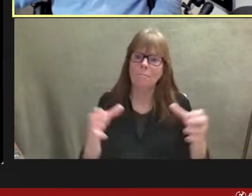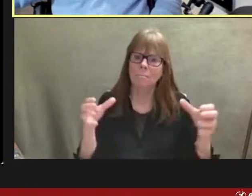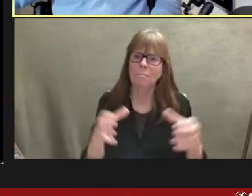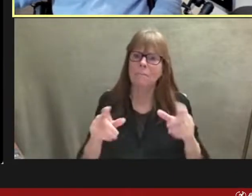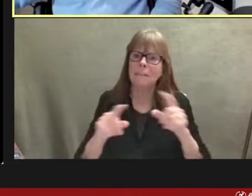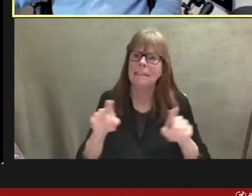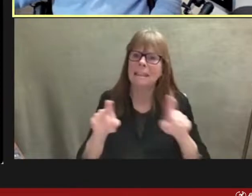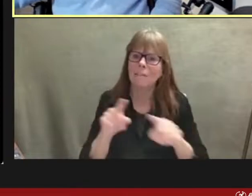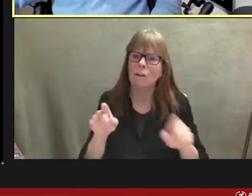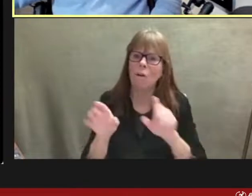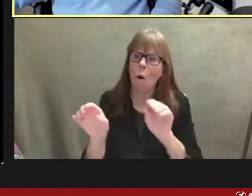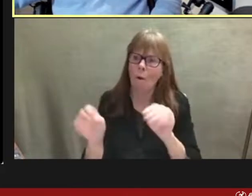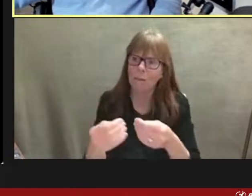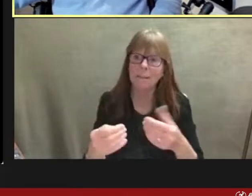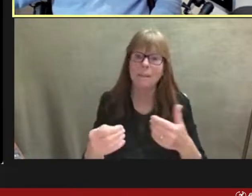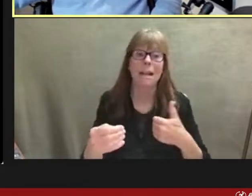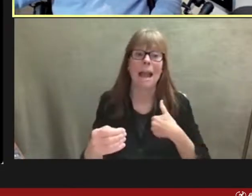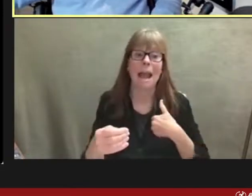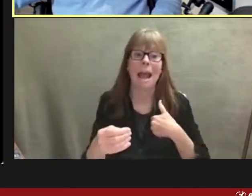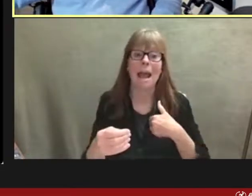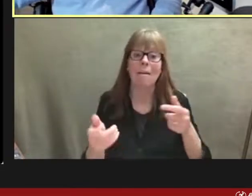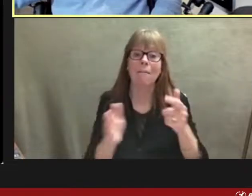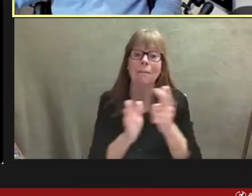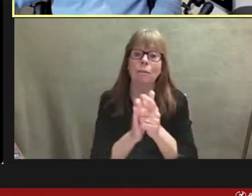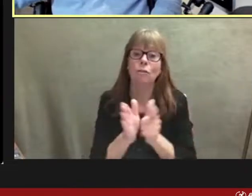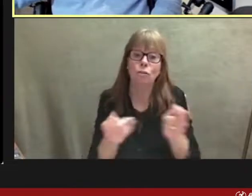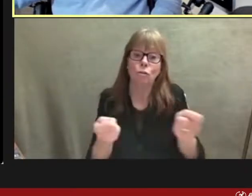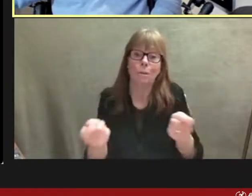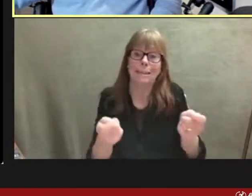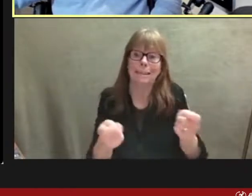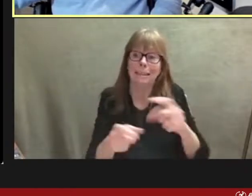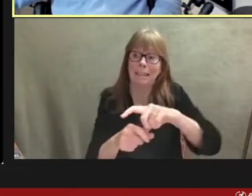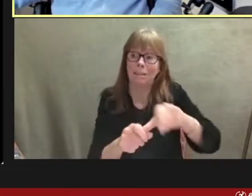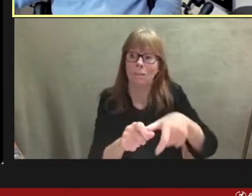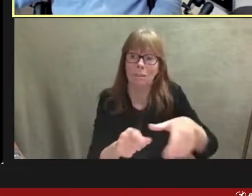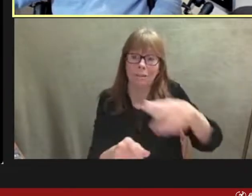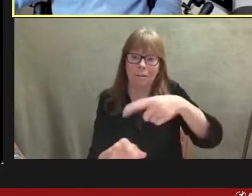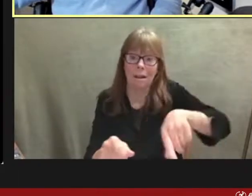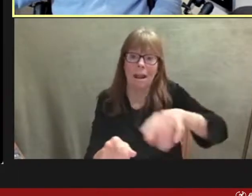that have jurisdictional authority over certain components of the framework, as well as many